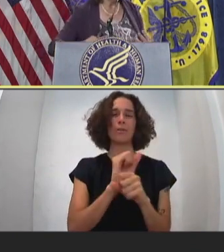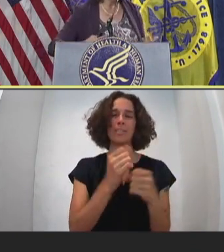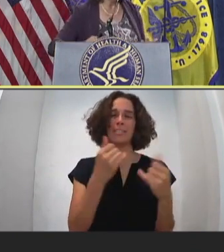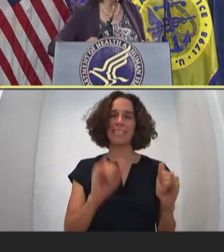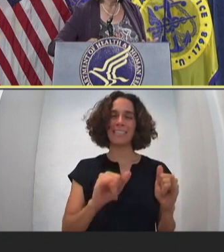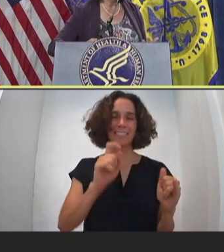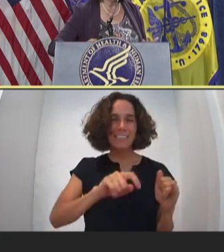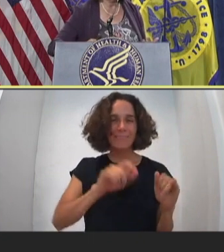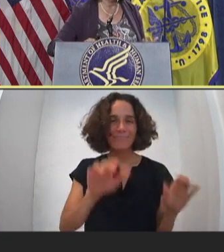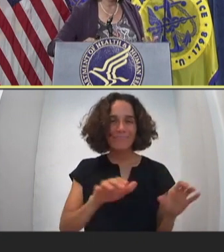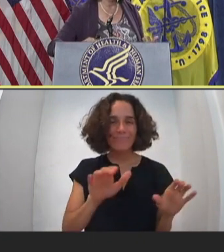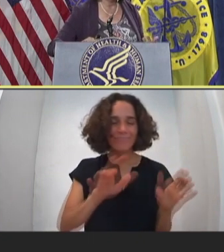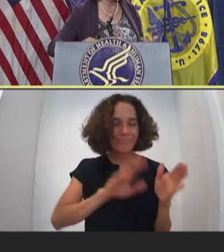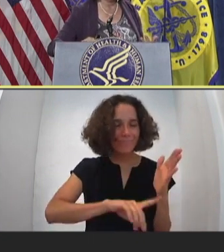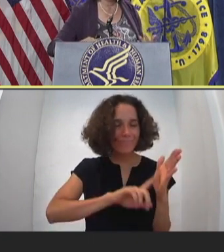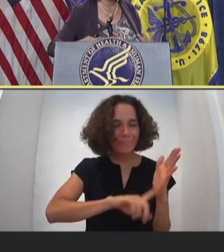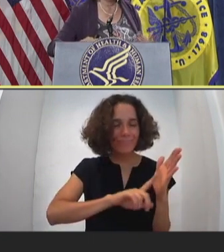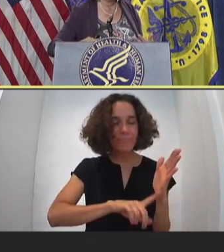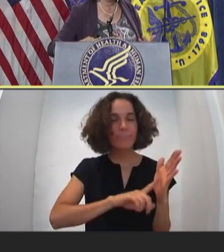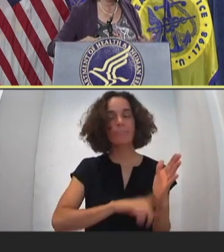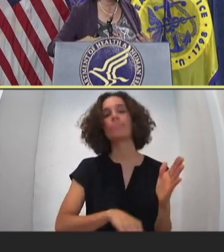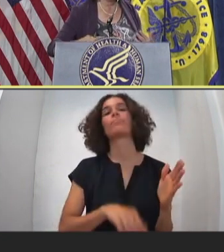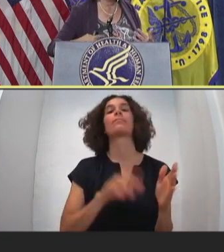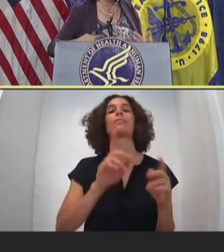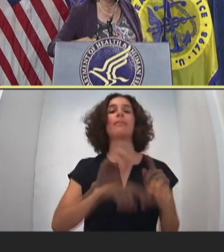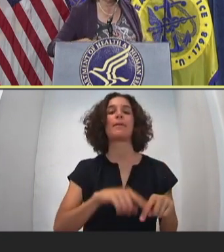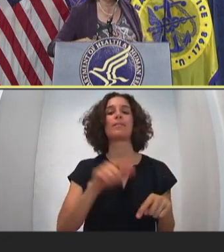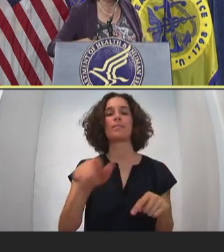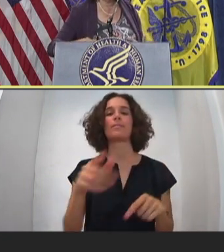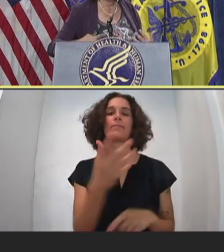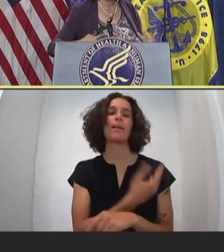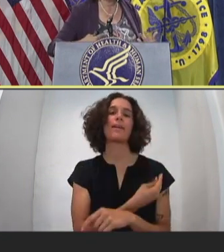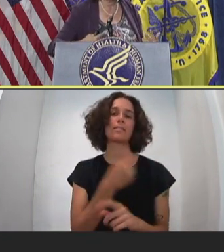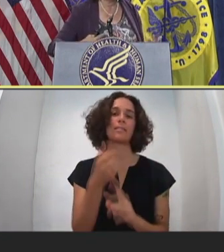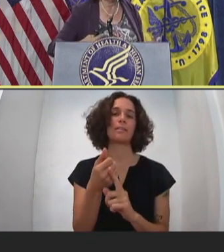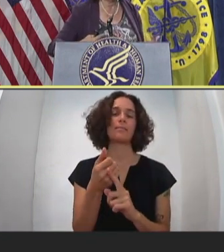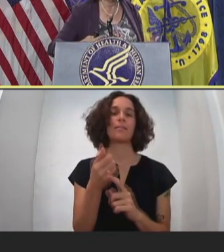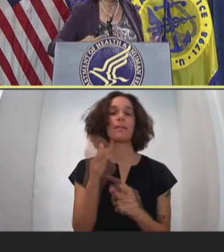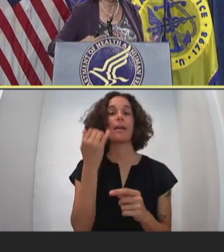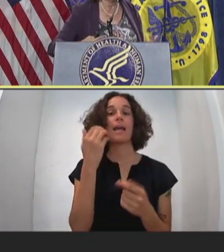this will depend on the vaccines themselves and how well the vaccines meet the needs of